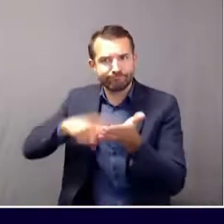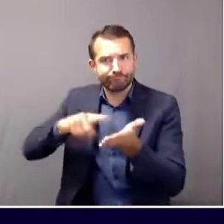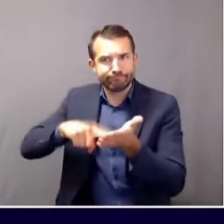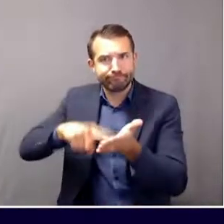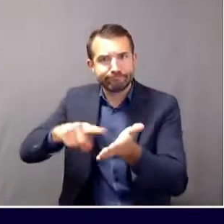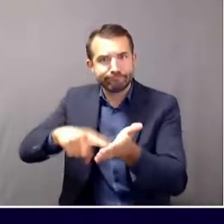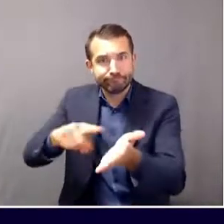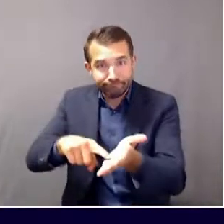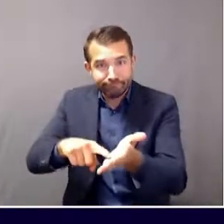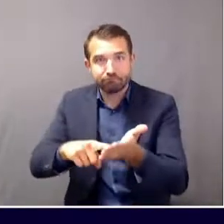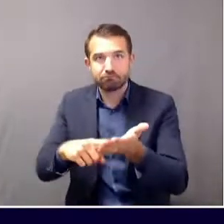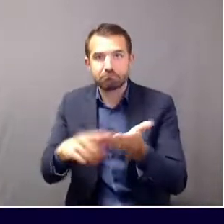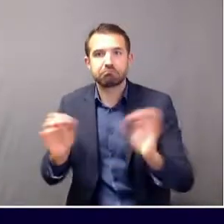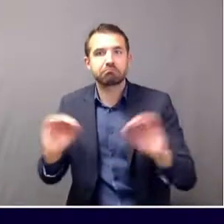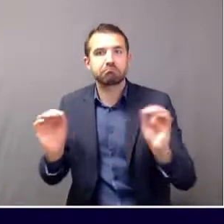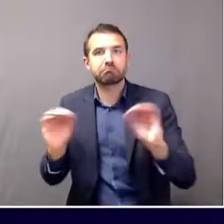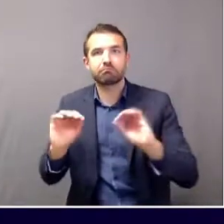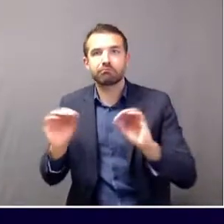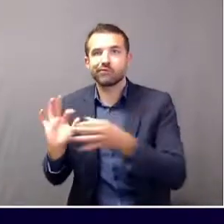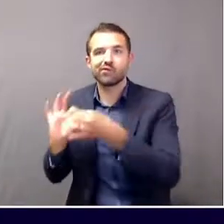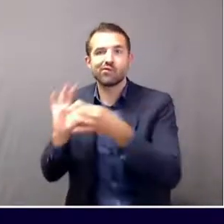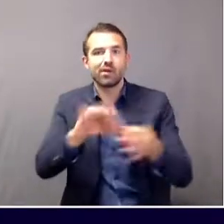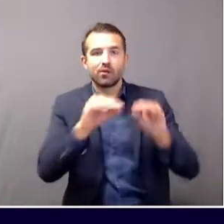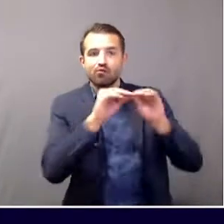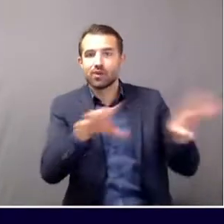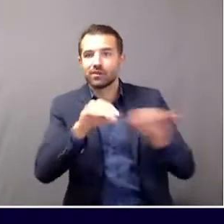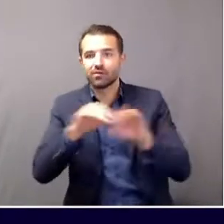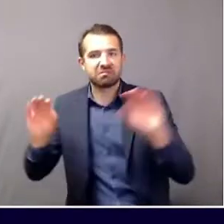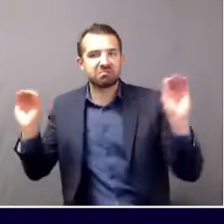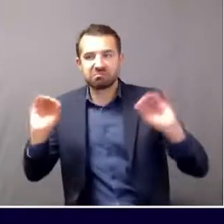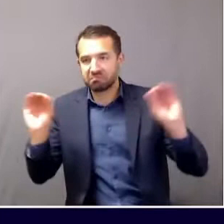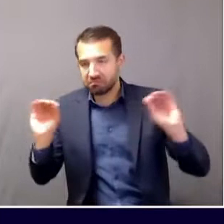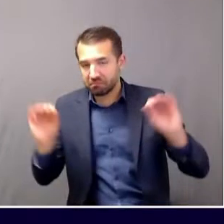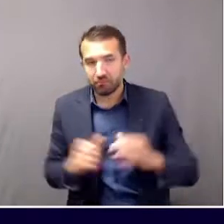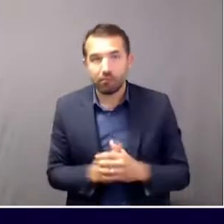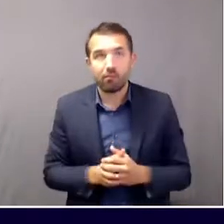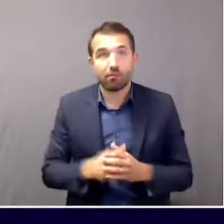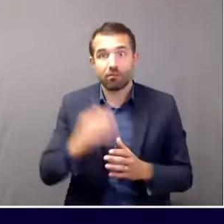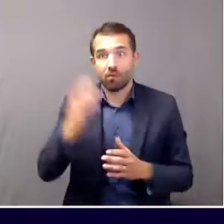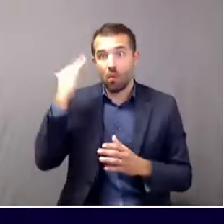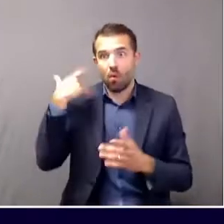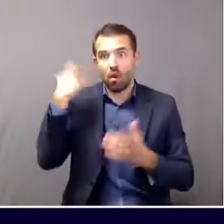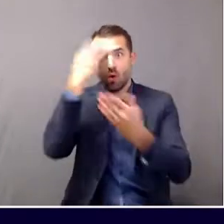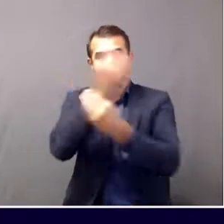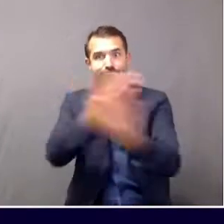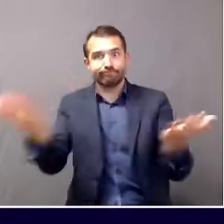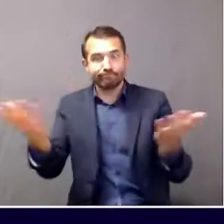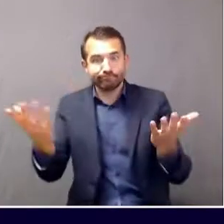outbreak I mentioned that because it's a